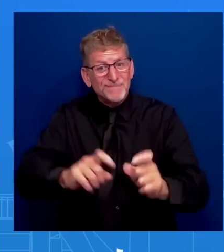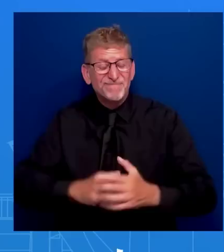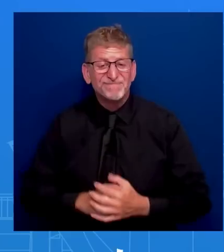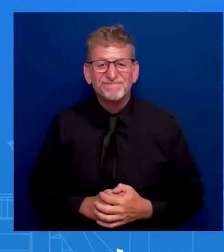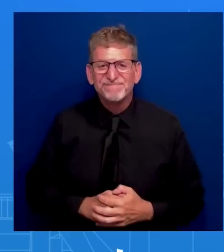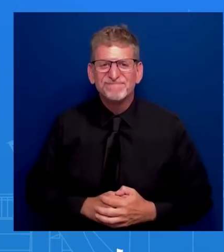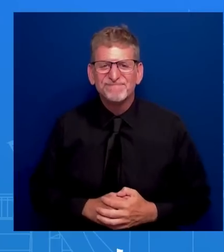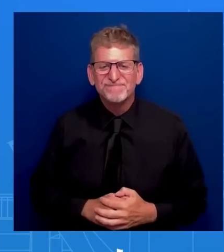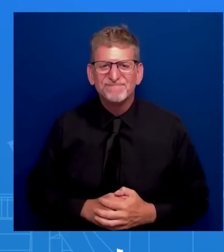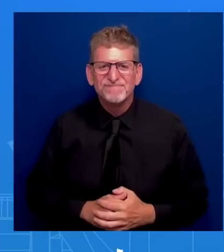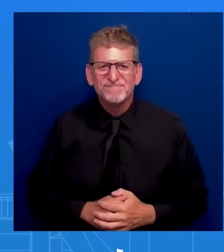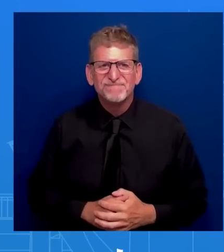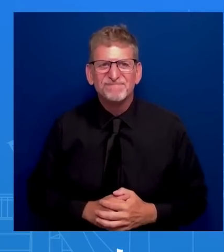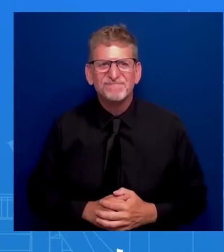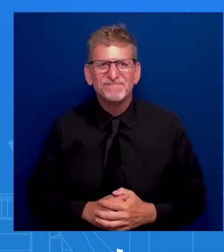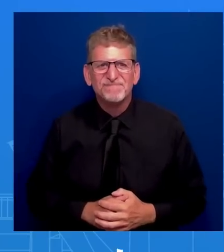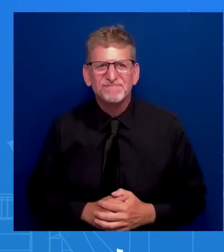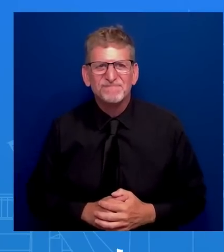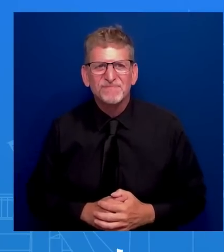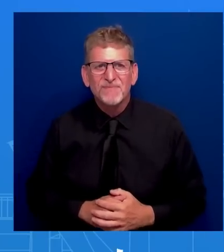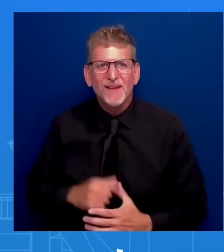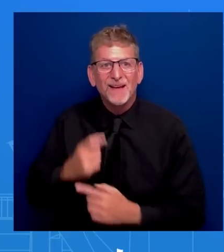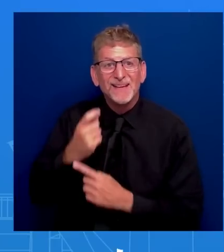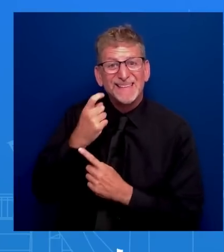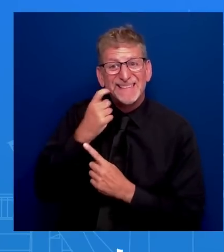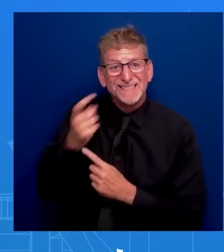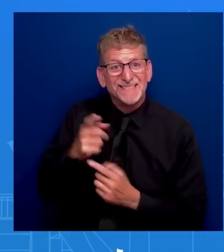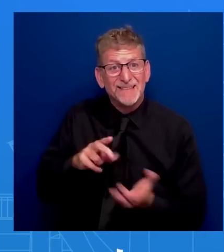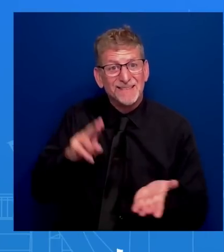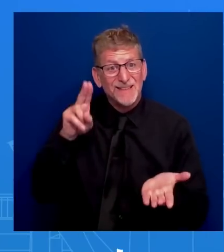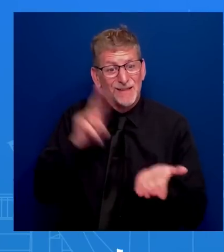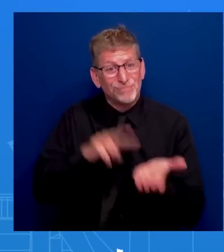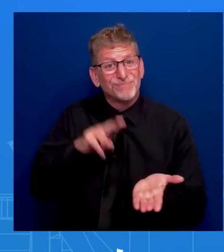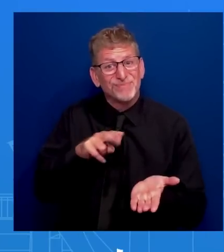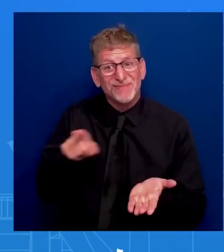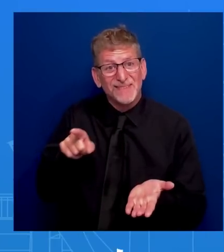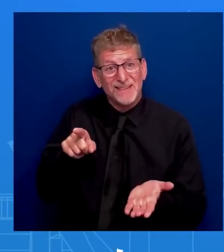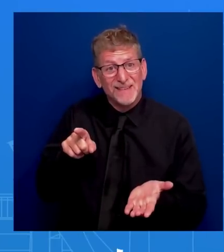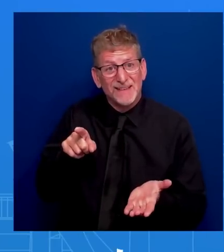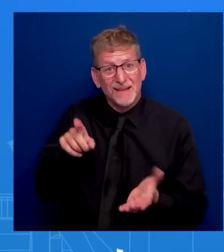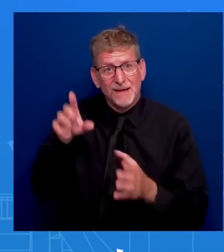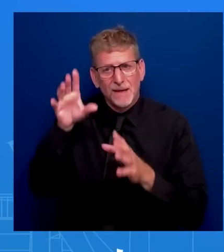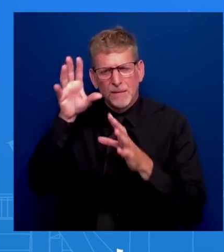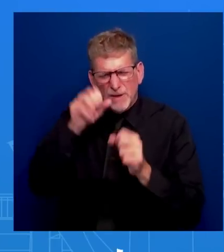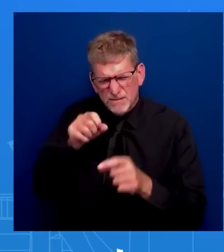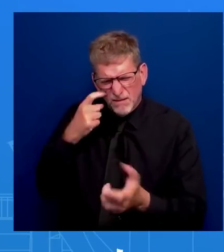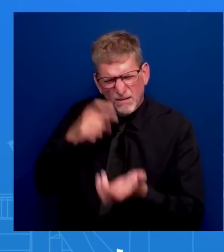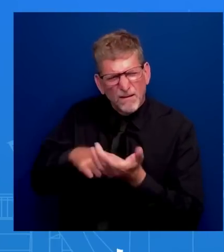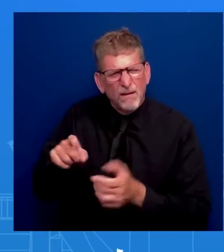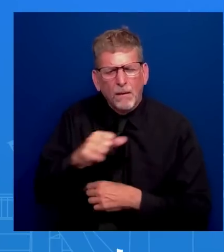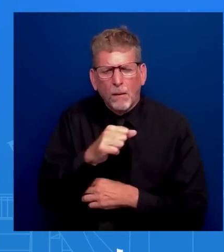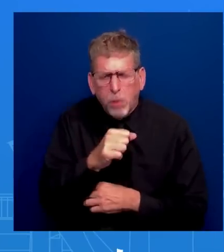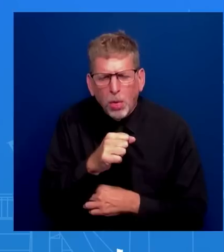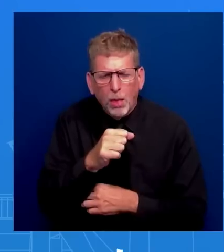Is it possible to get an update from his physician about his -- his status after his recovery from COVID, please? Ms. Jean-Pierre: So, as you know,